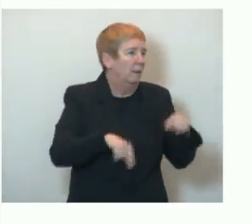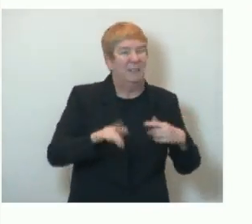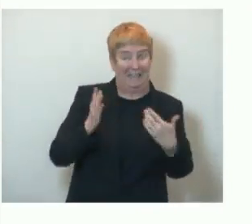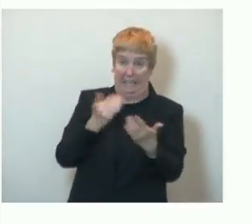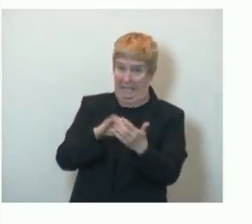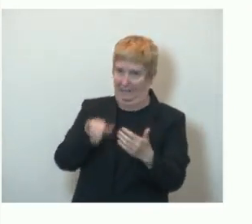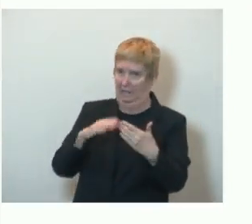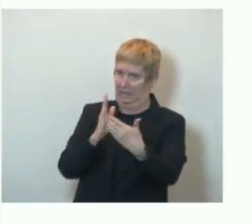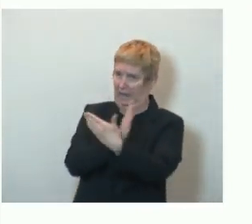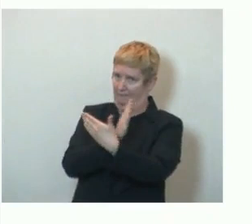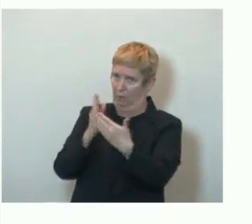POINT 2 4 PEOPLE.